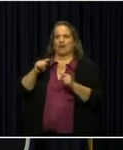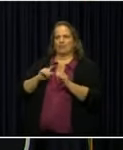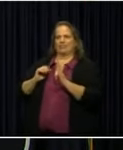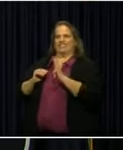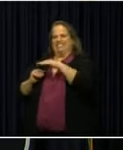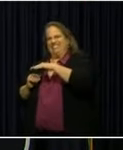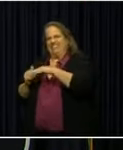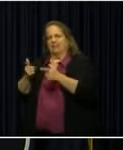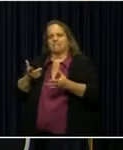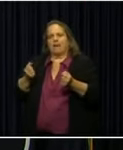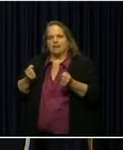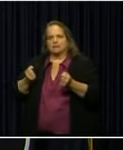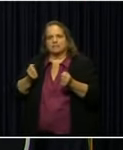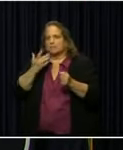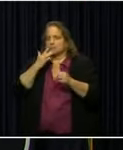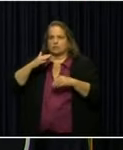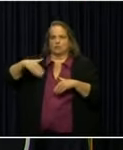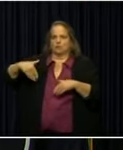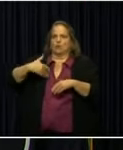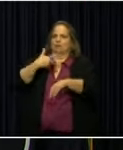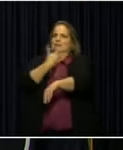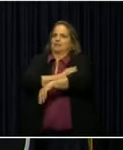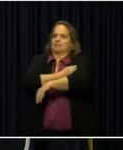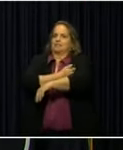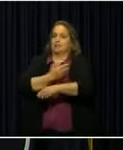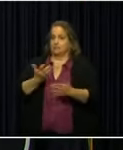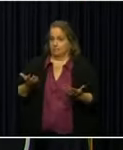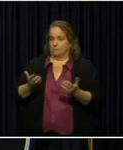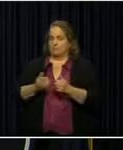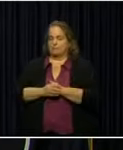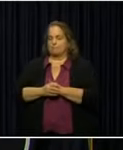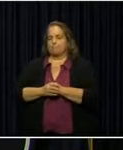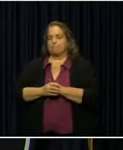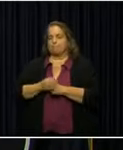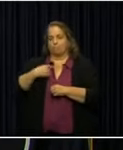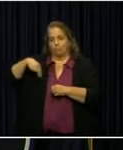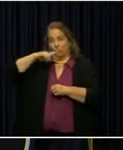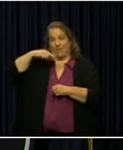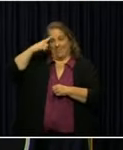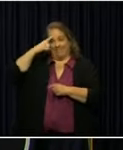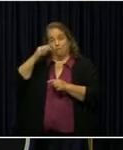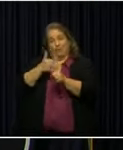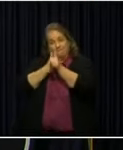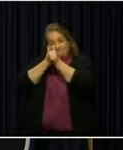ABILITY TO REALLY STARTING ON UP